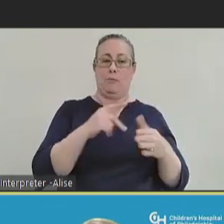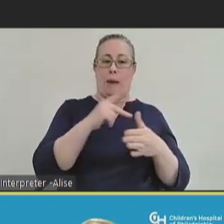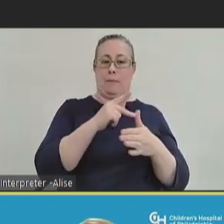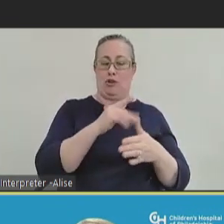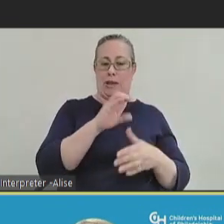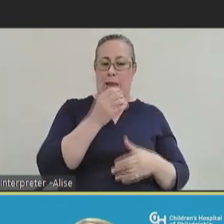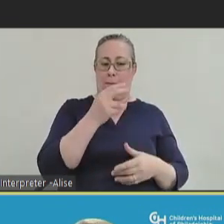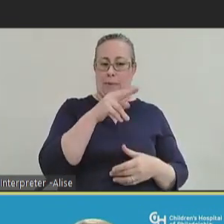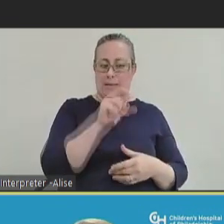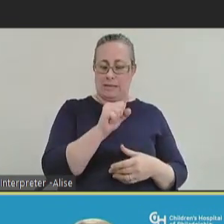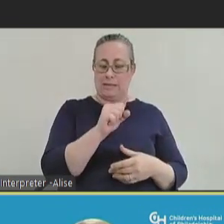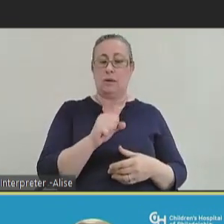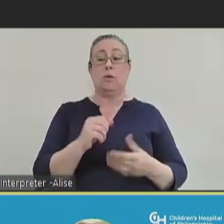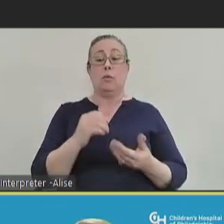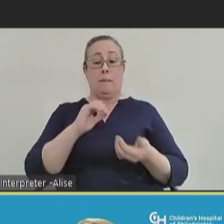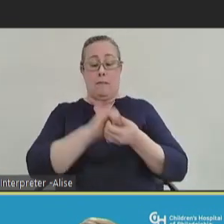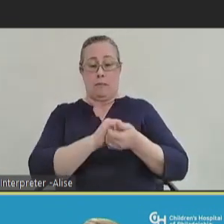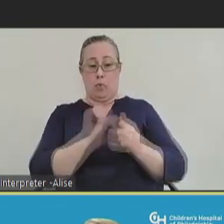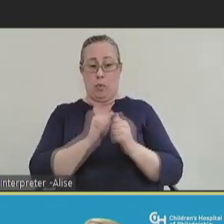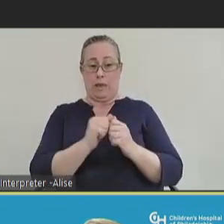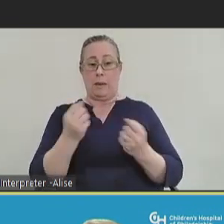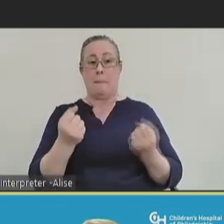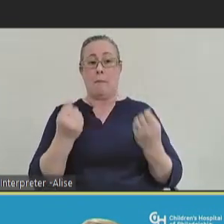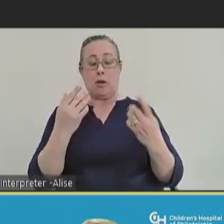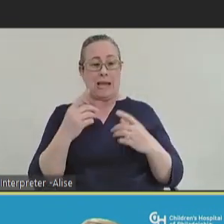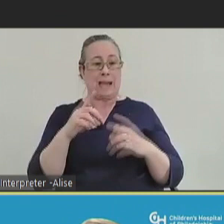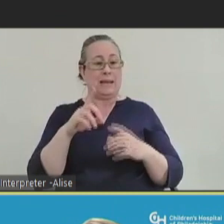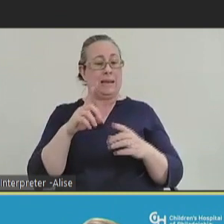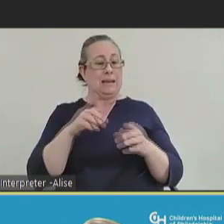partnering with our multidisciplinary team throughout each facet of our work,